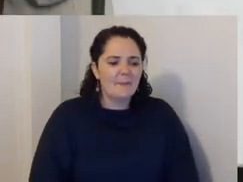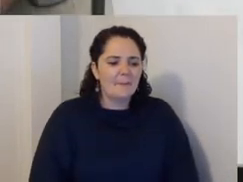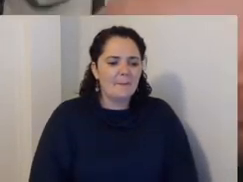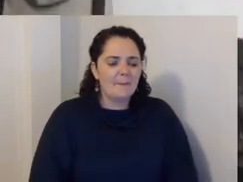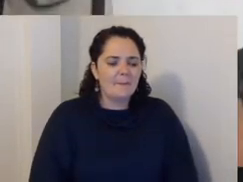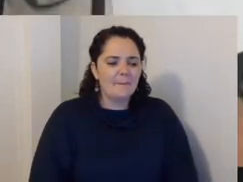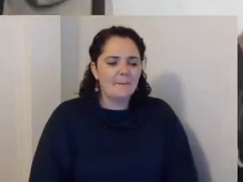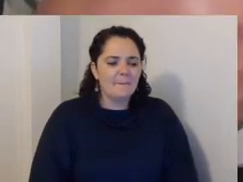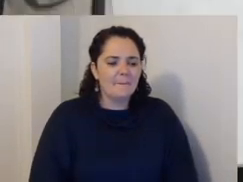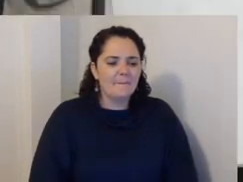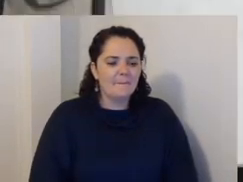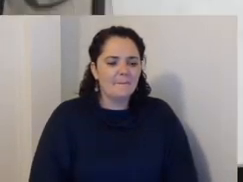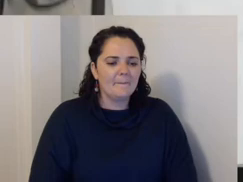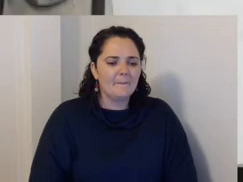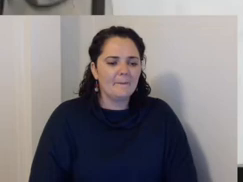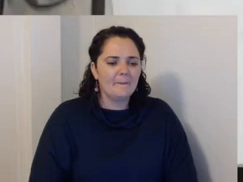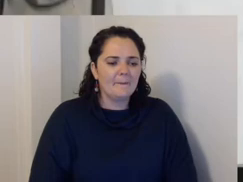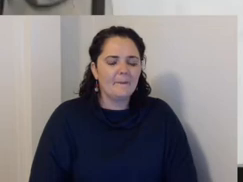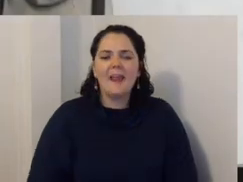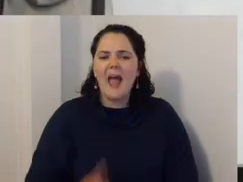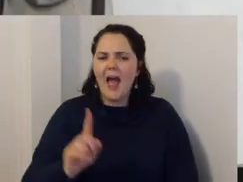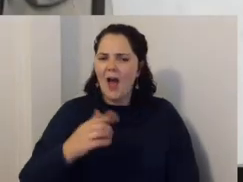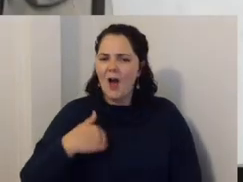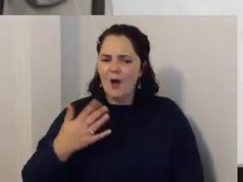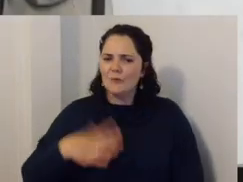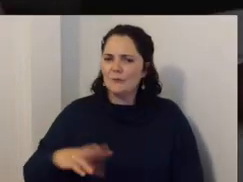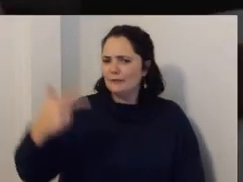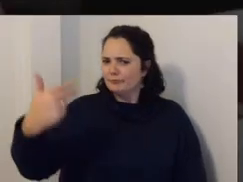to me again and I'm gonna come in and sit with y'all for just a moment if you don't mind